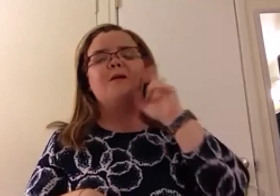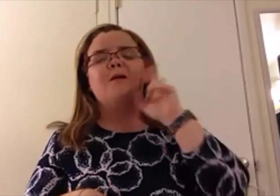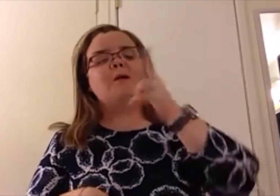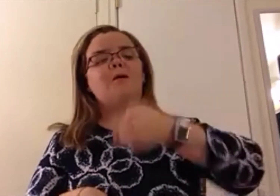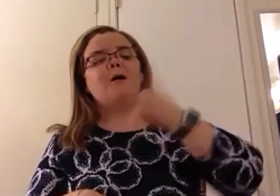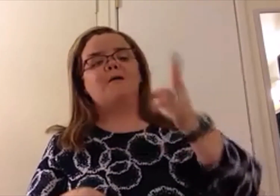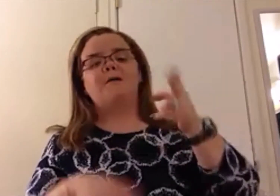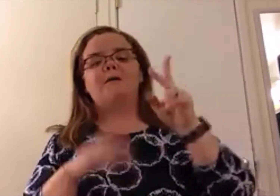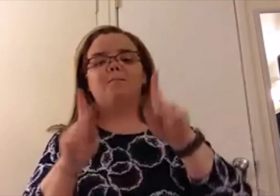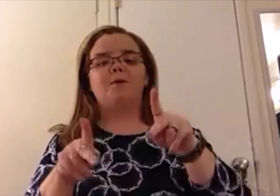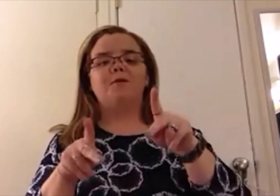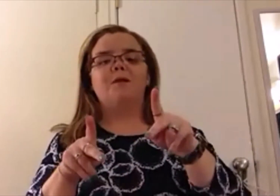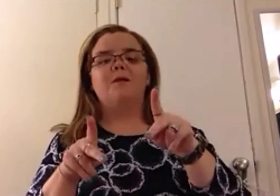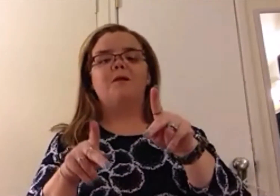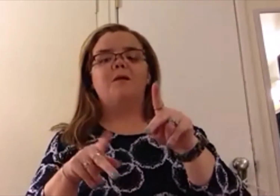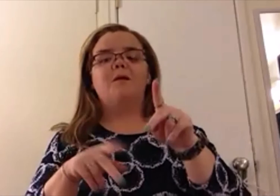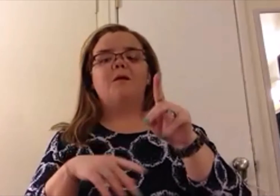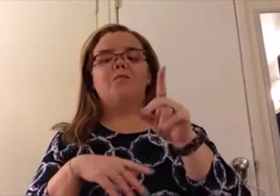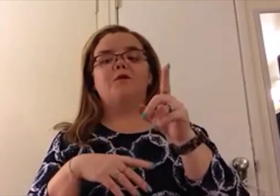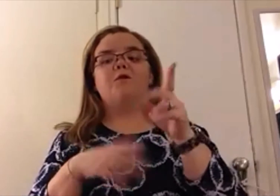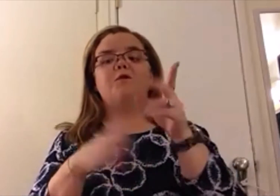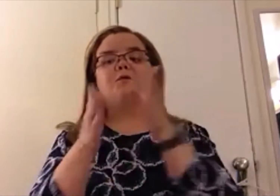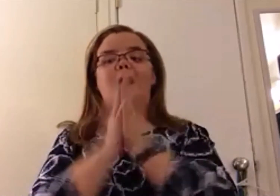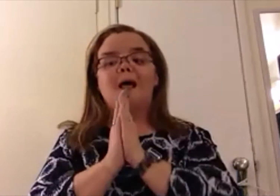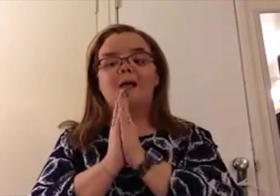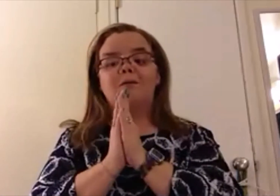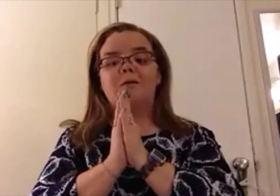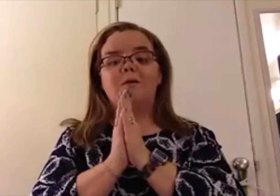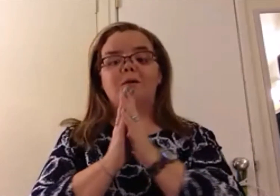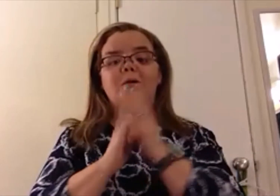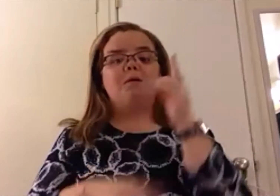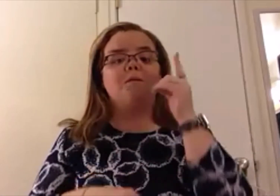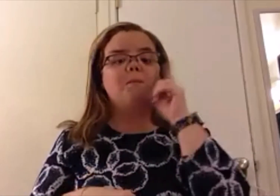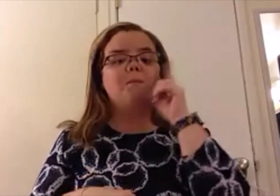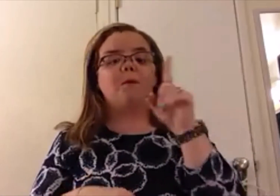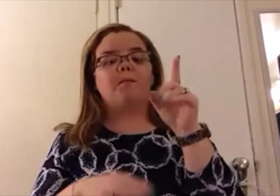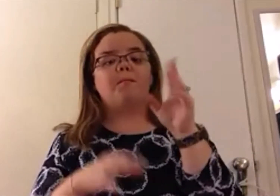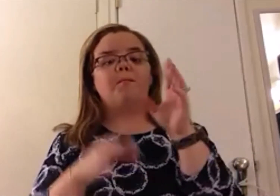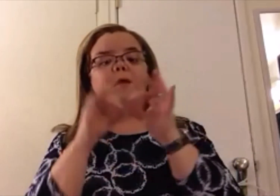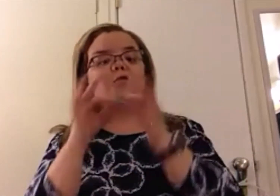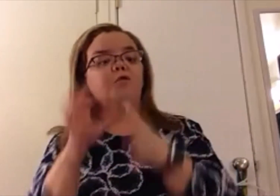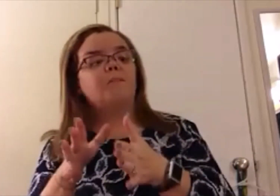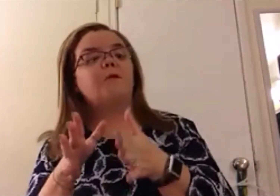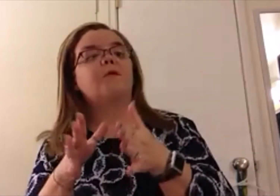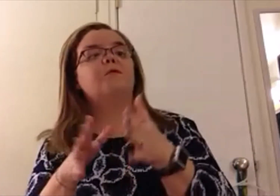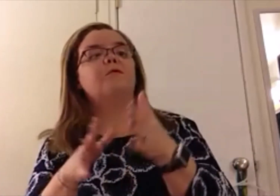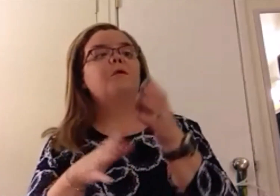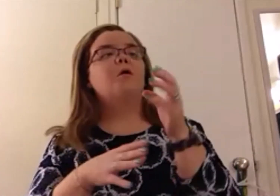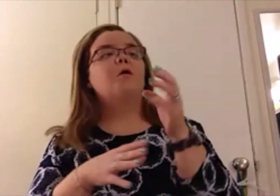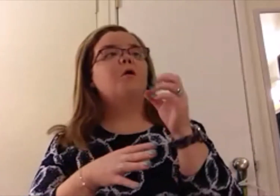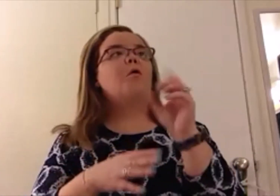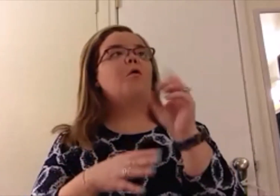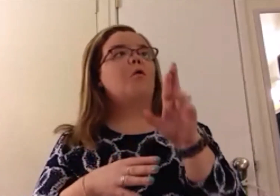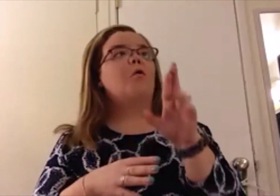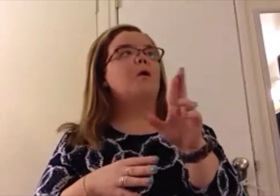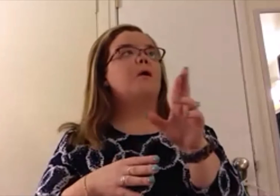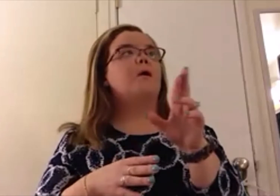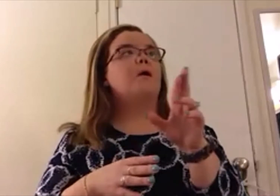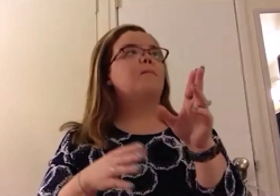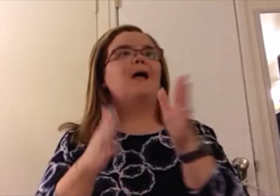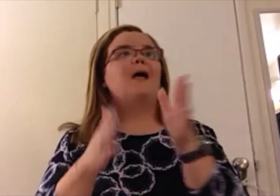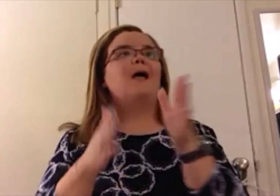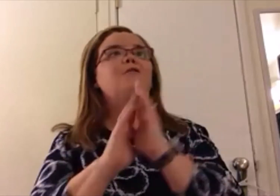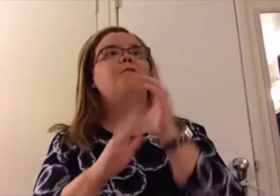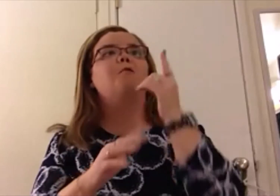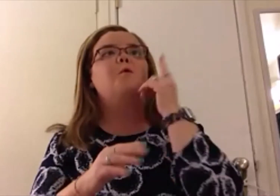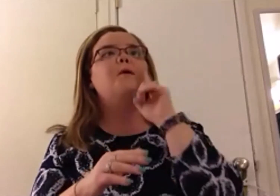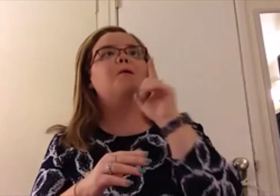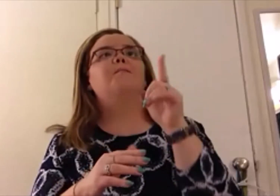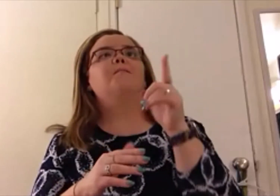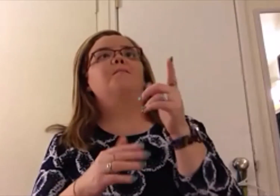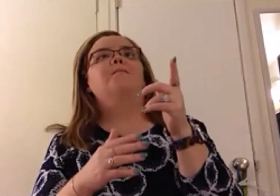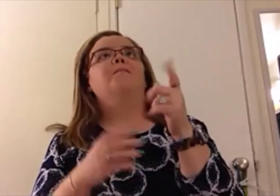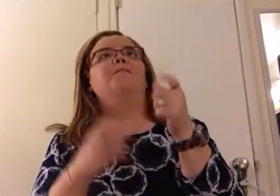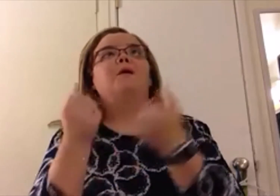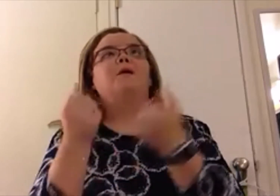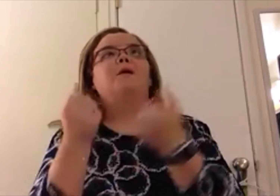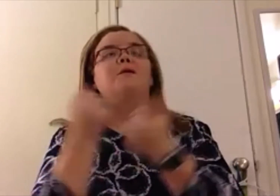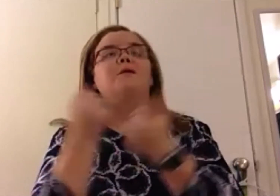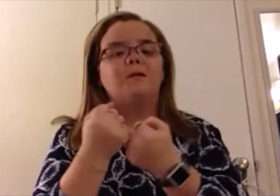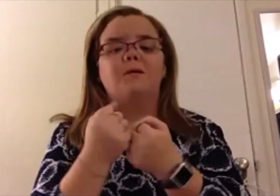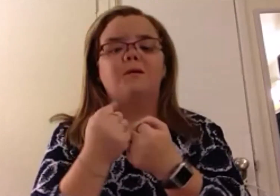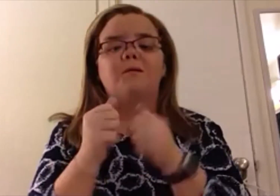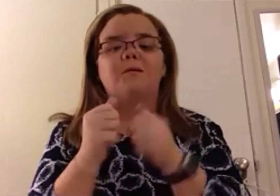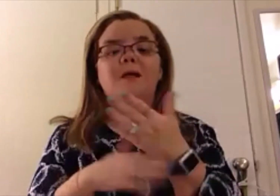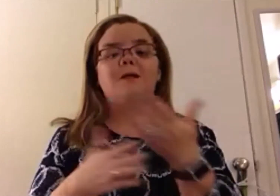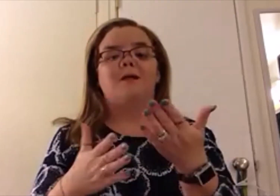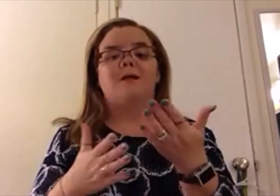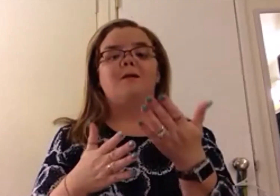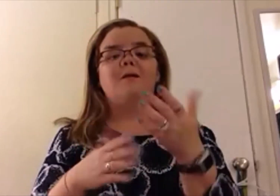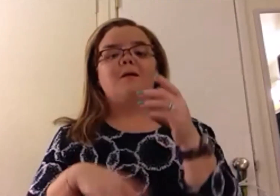or hard of hearing person was to ask for interpreters or asked for assistance with anything it would